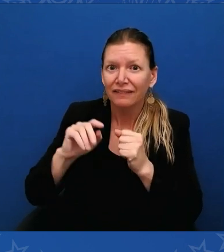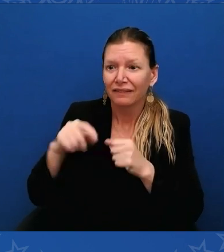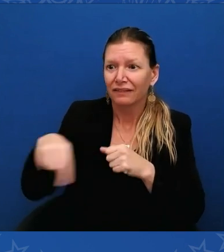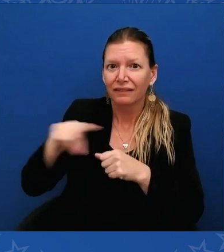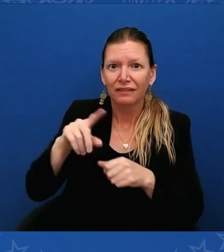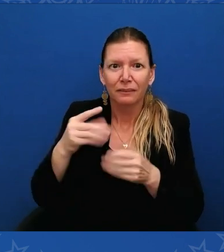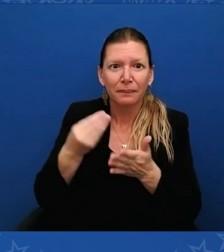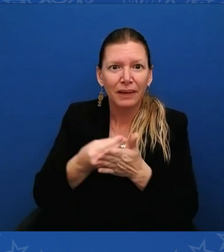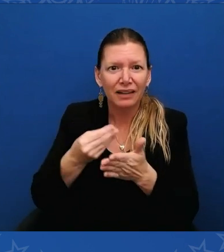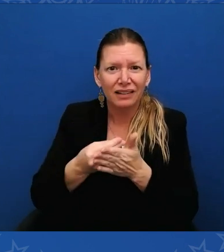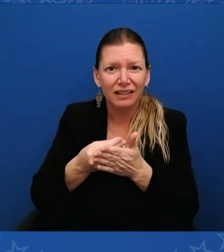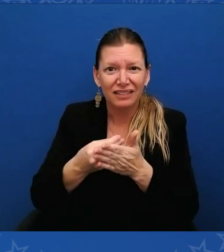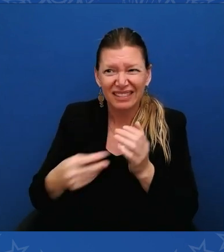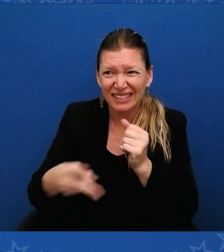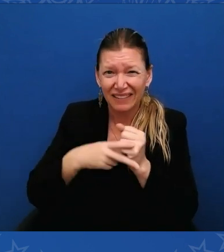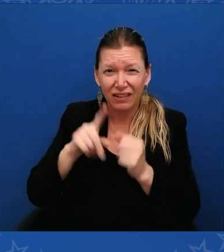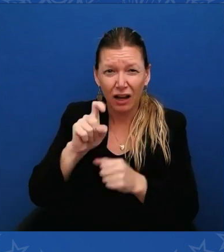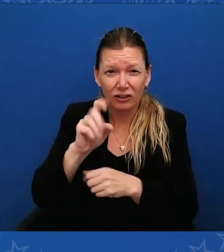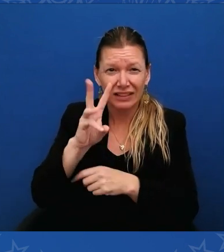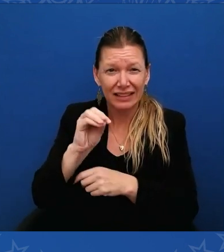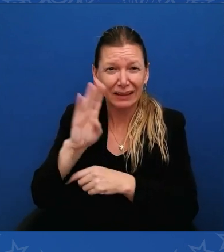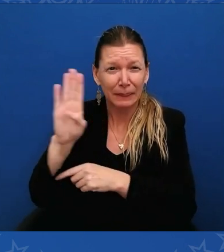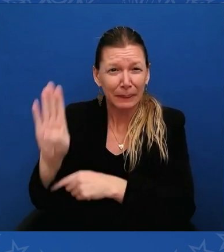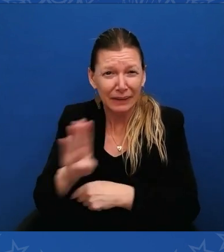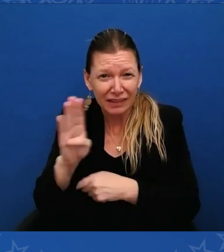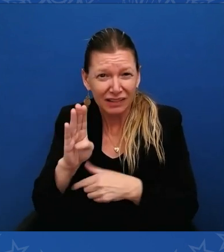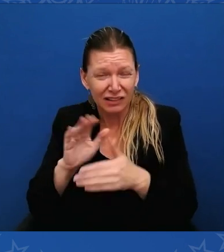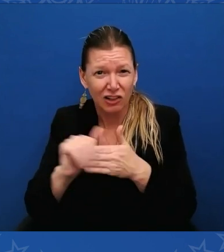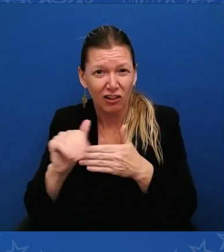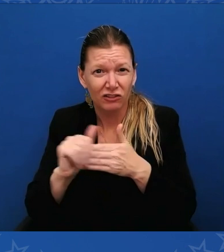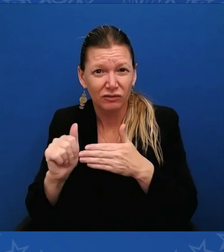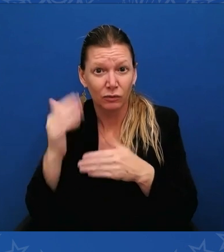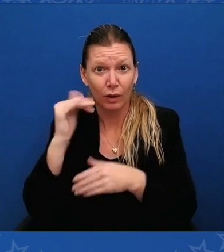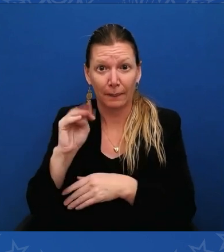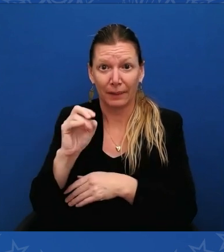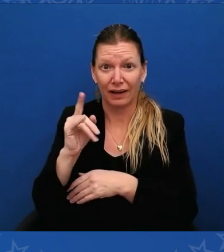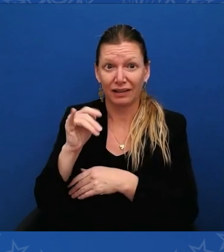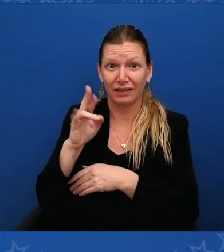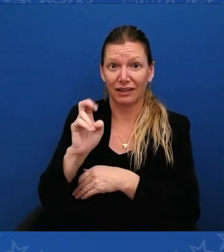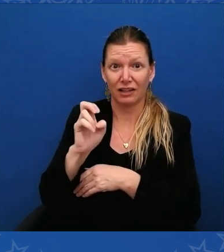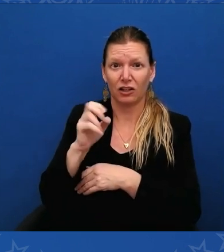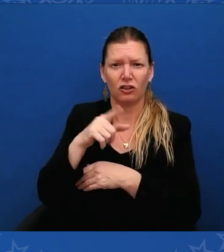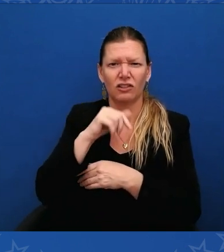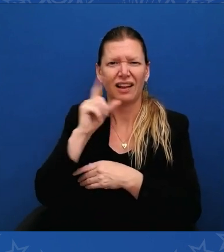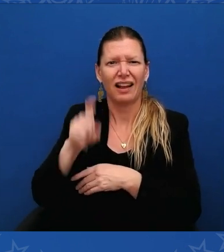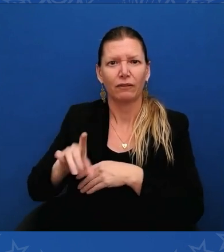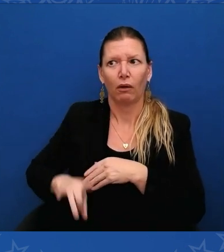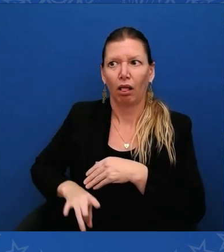to Big Pharma. There's so much more. But all of this progress is in stark contrast